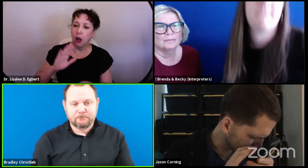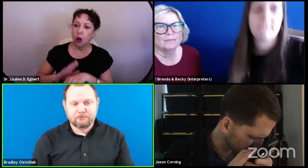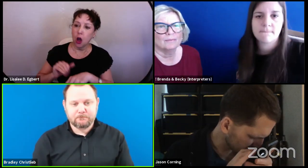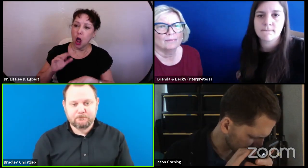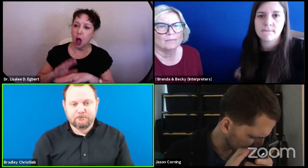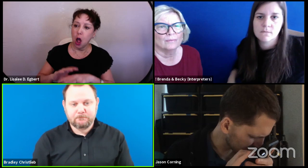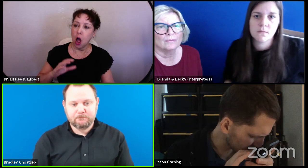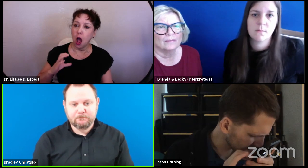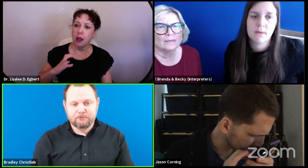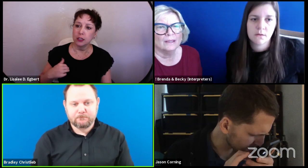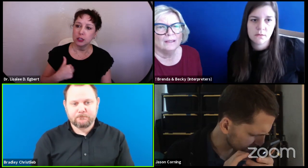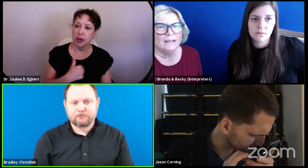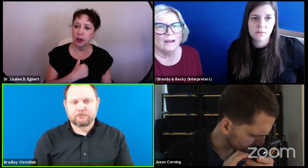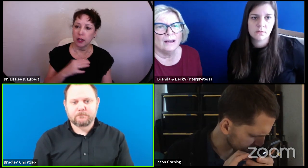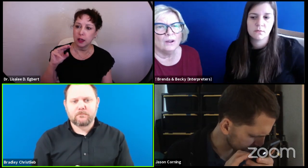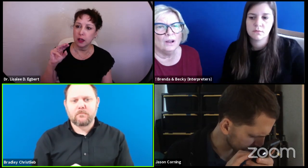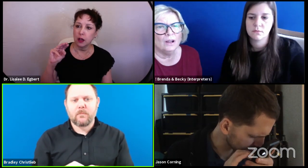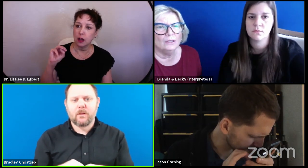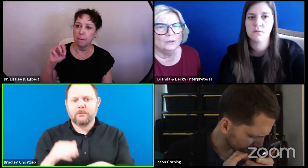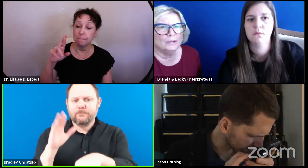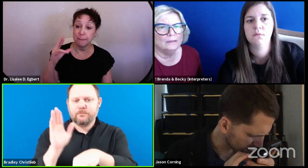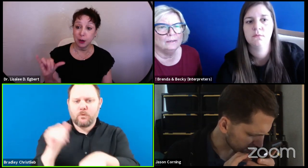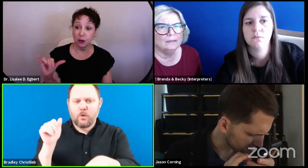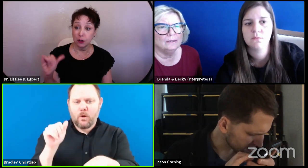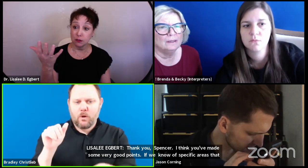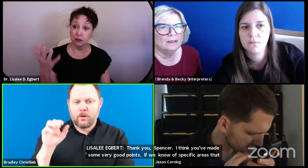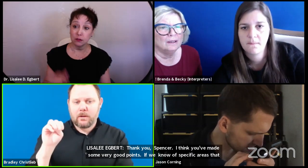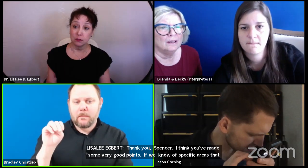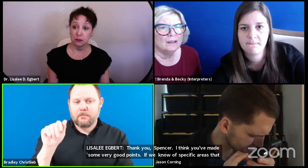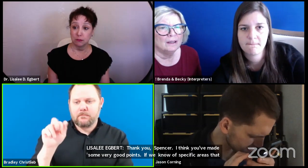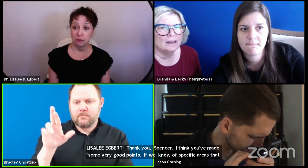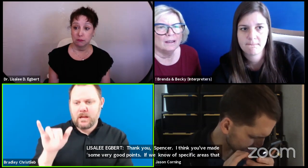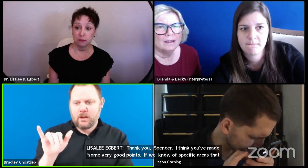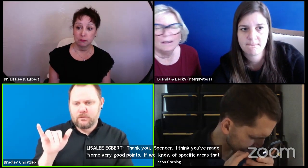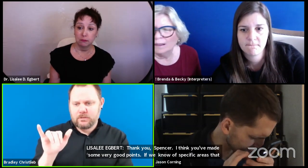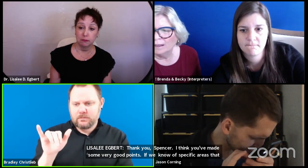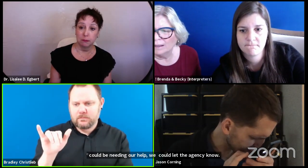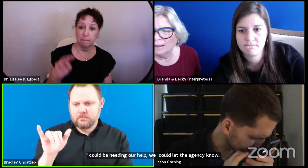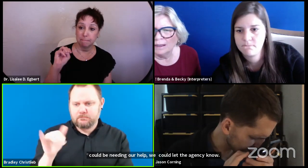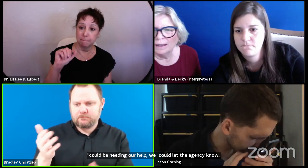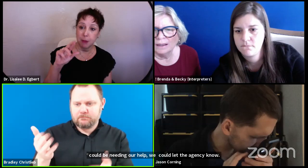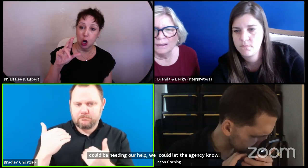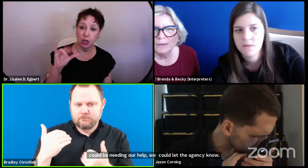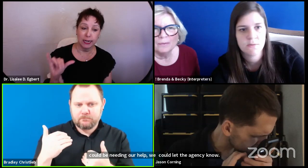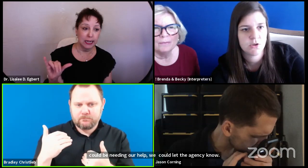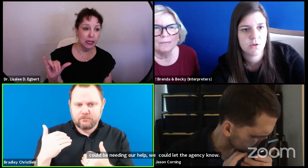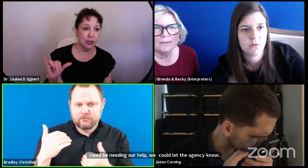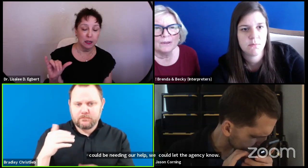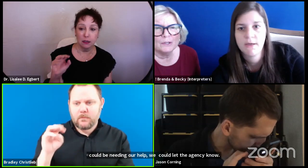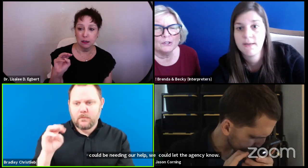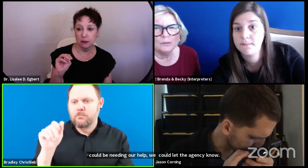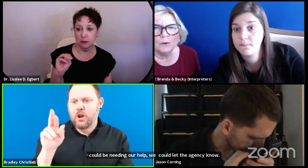Now, I call on Marny.